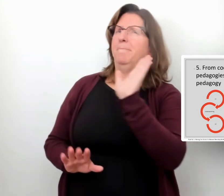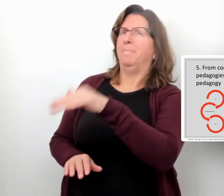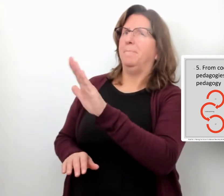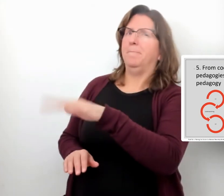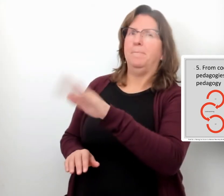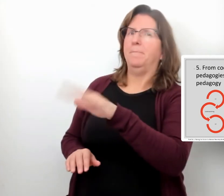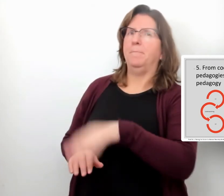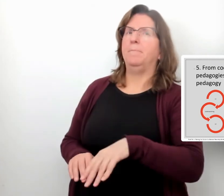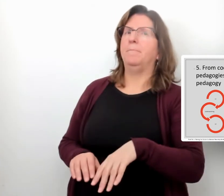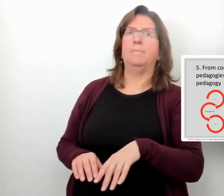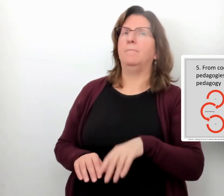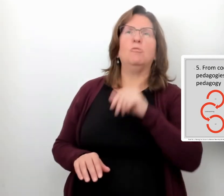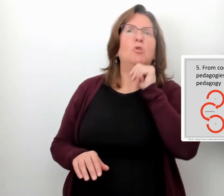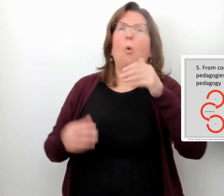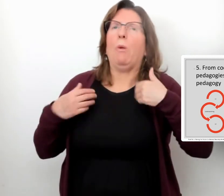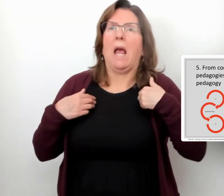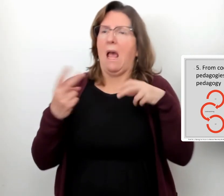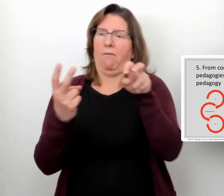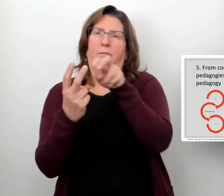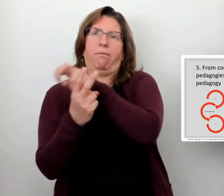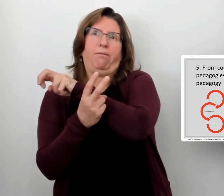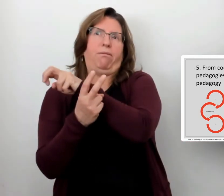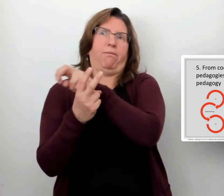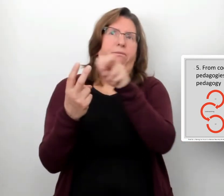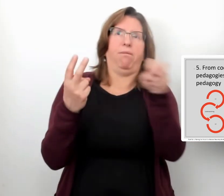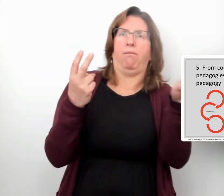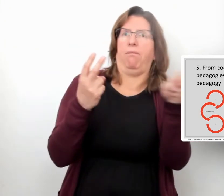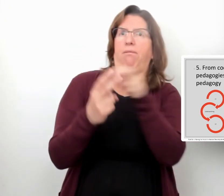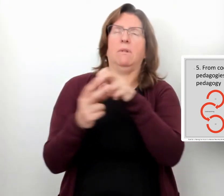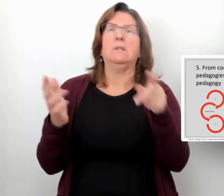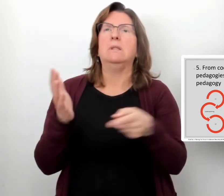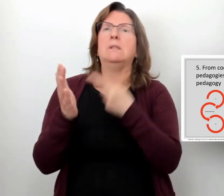Cole challenged this notion too.